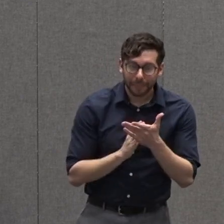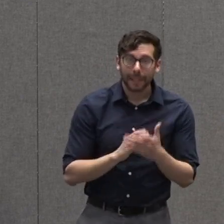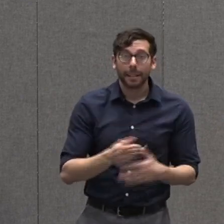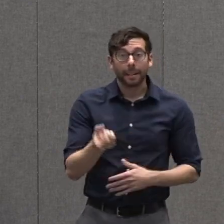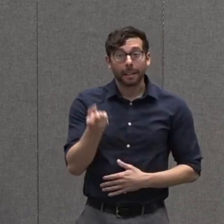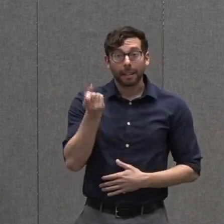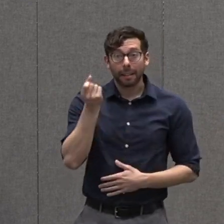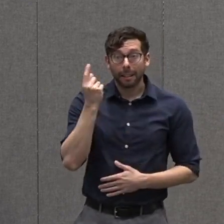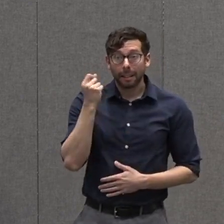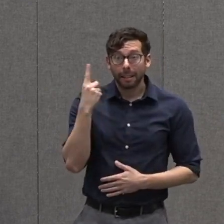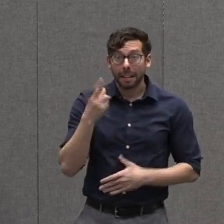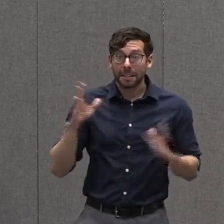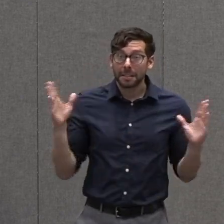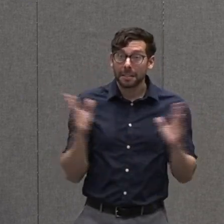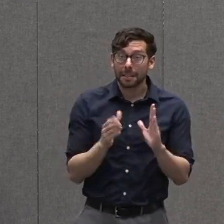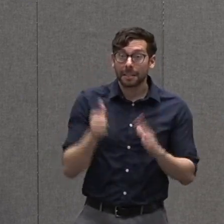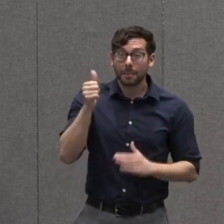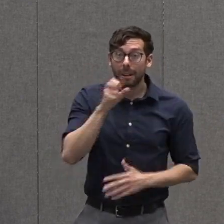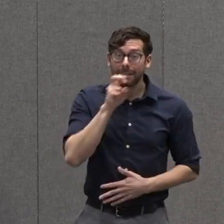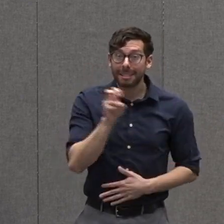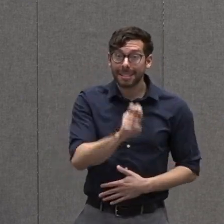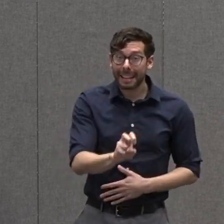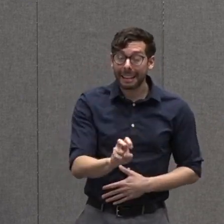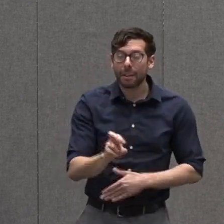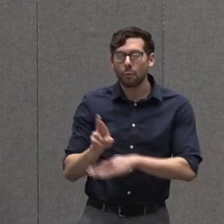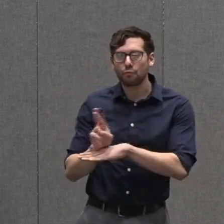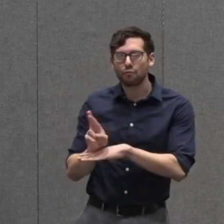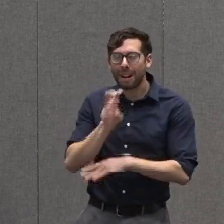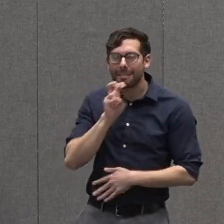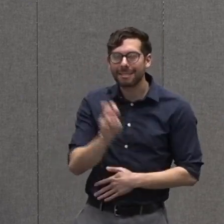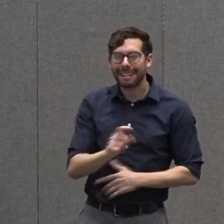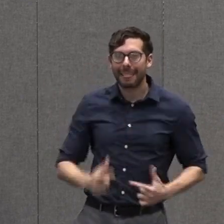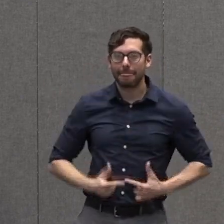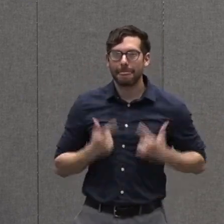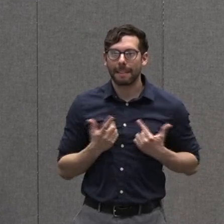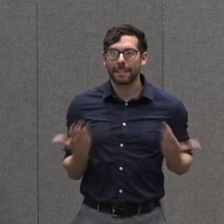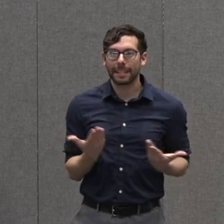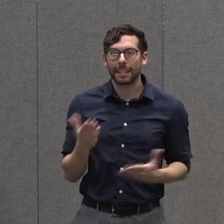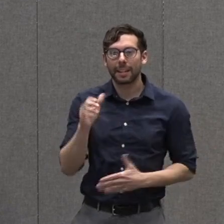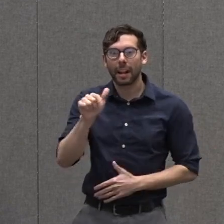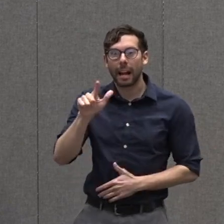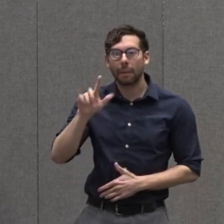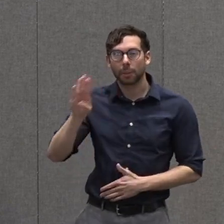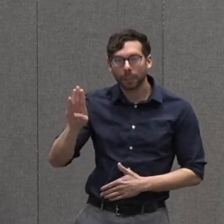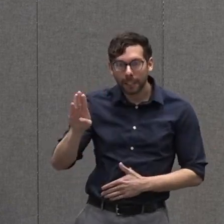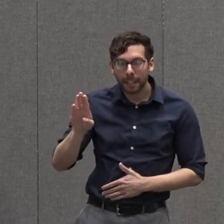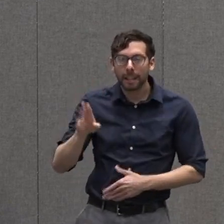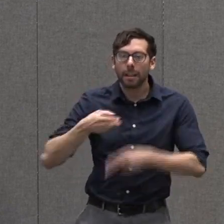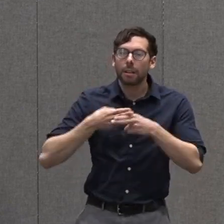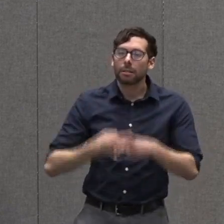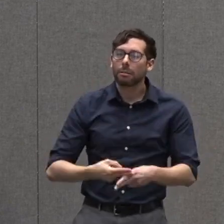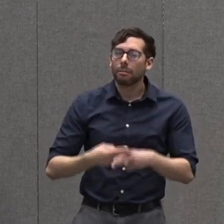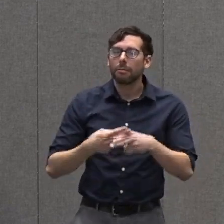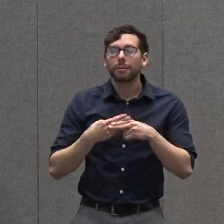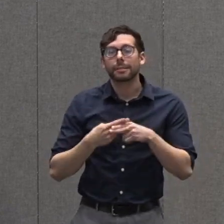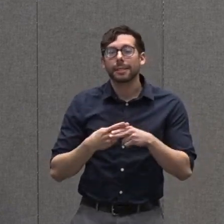a rattlesnake that lives in the Albuquerque area. It's called the desert massasauga rattlesnake. Everybody knows the diamondback,